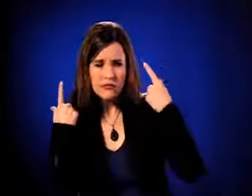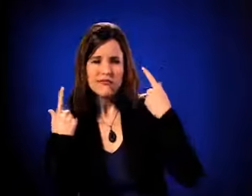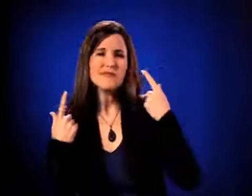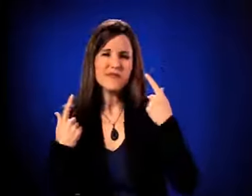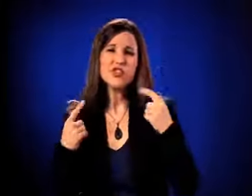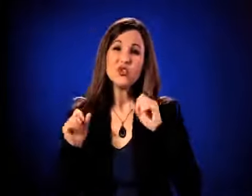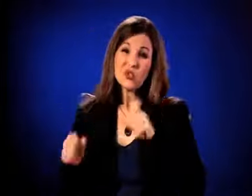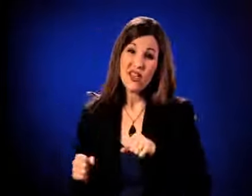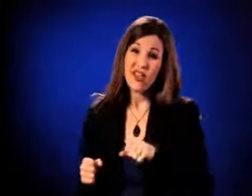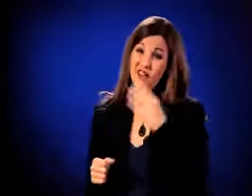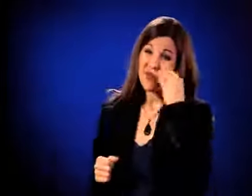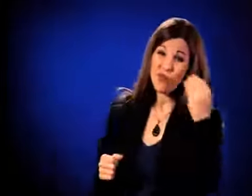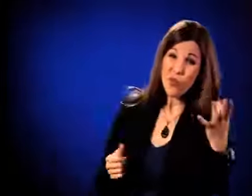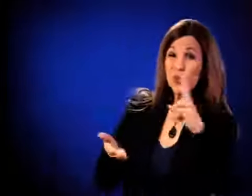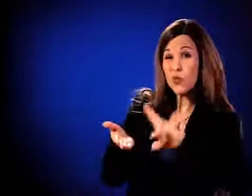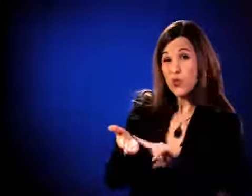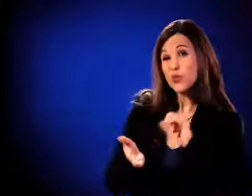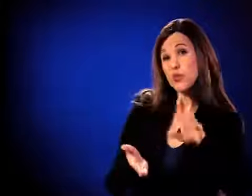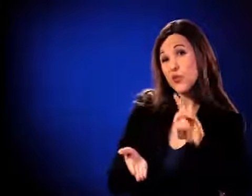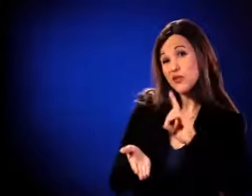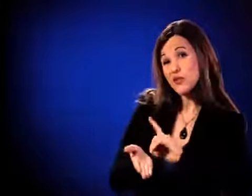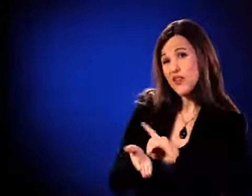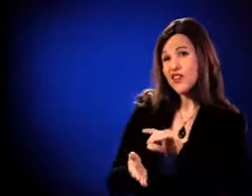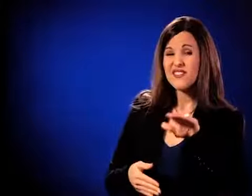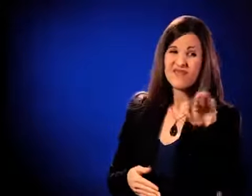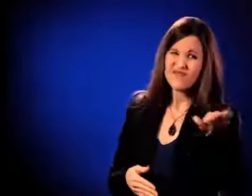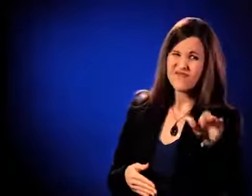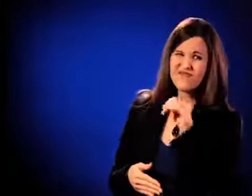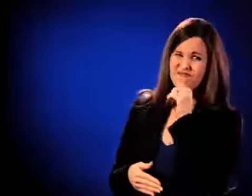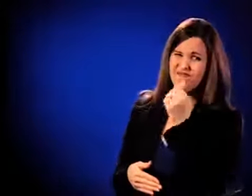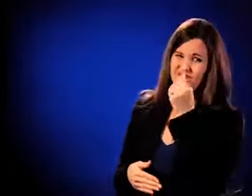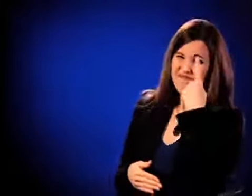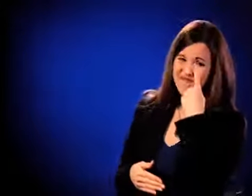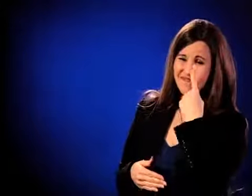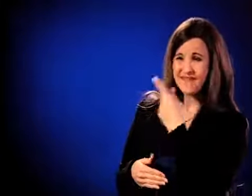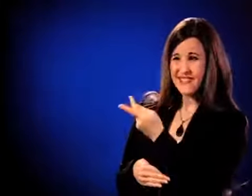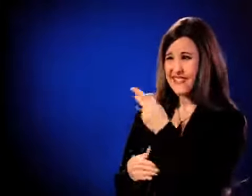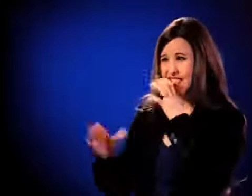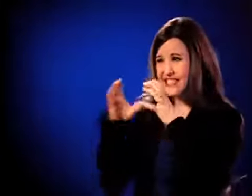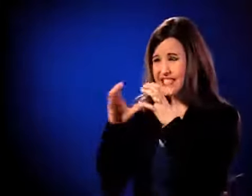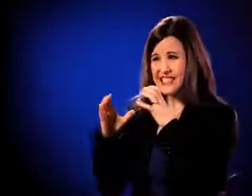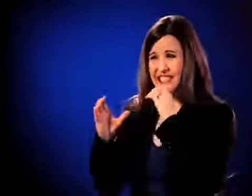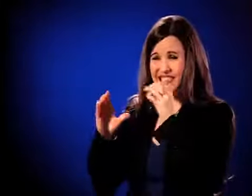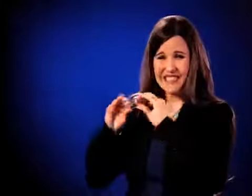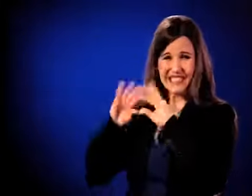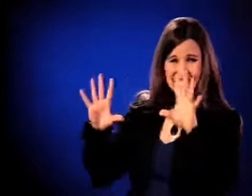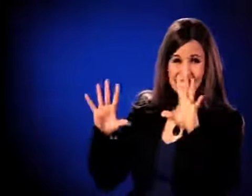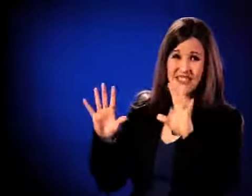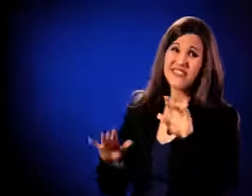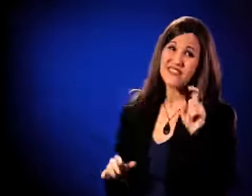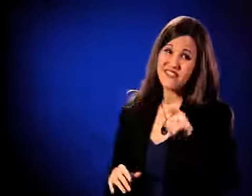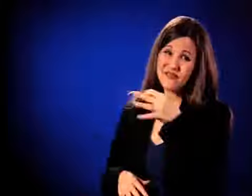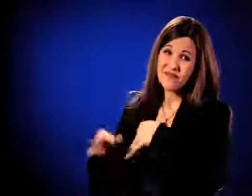politely inform the physician or nurse that you and this interpreter are not communicating effectively